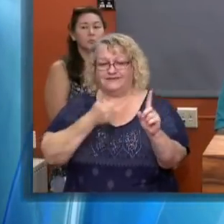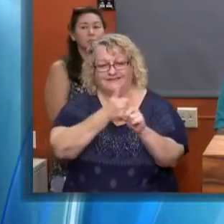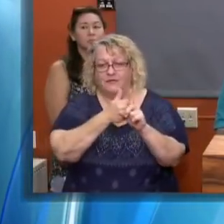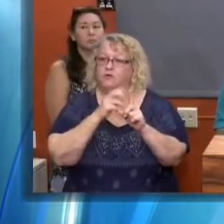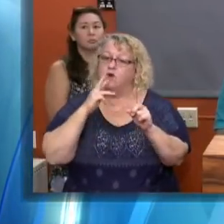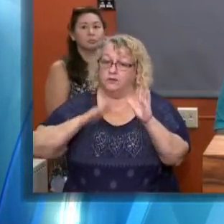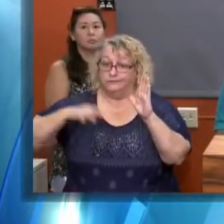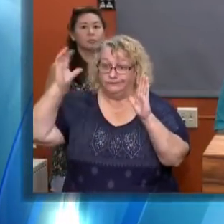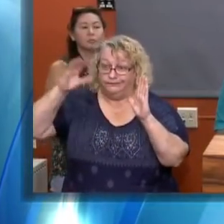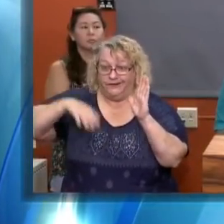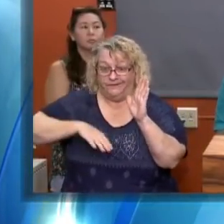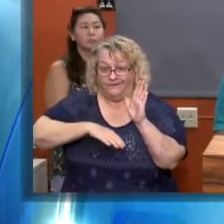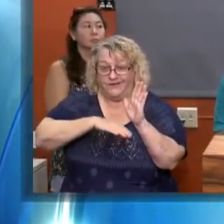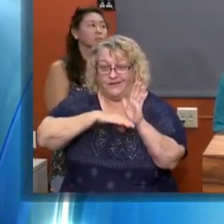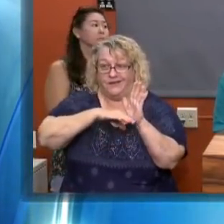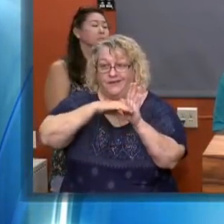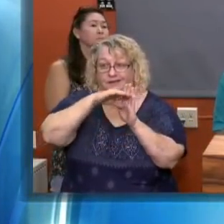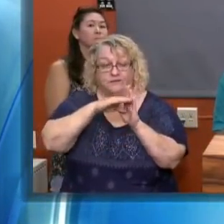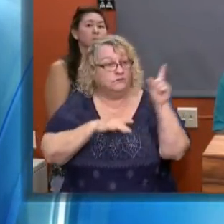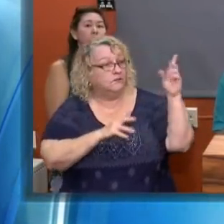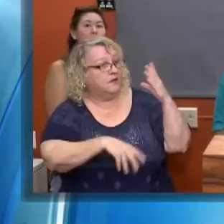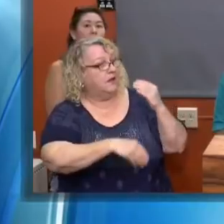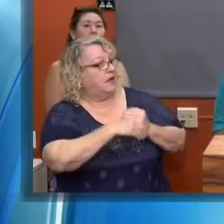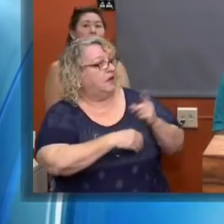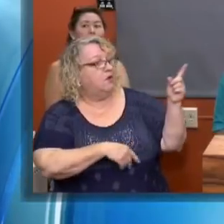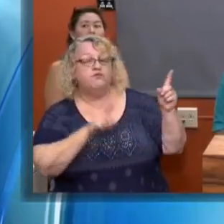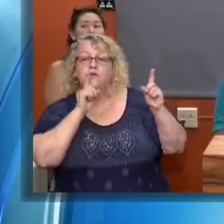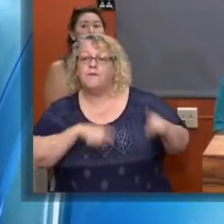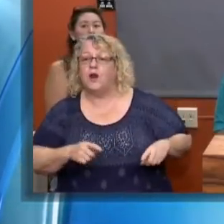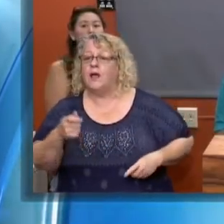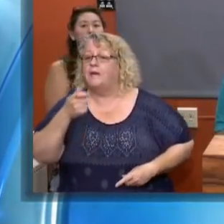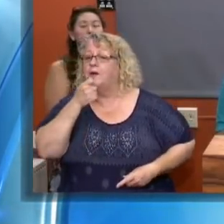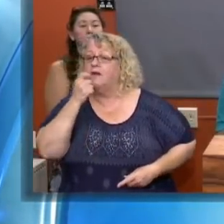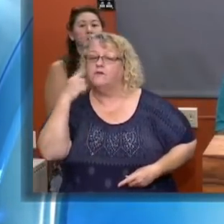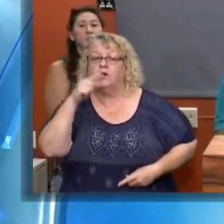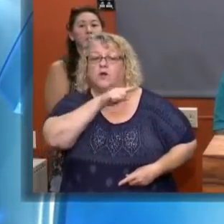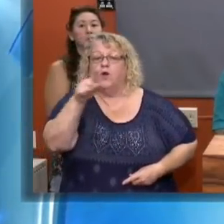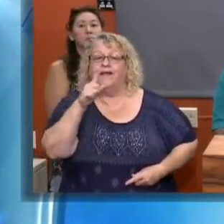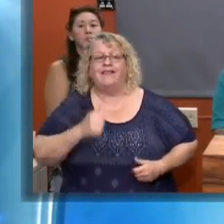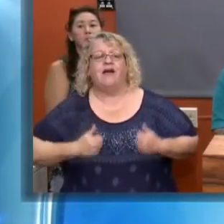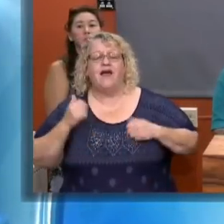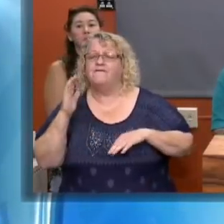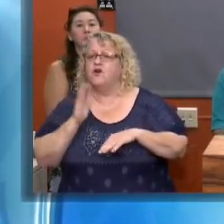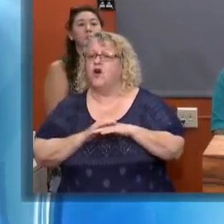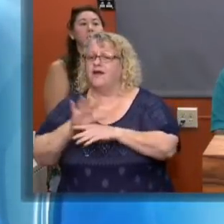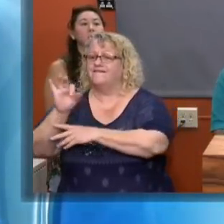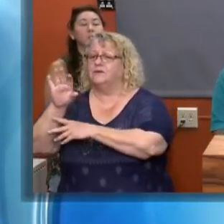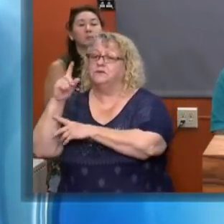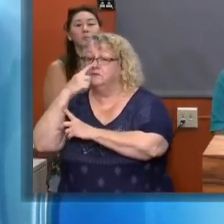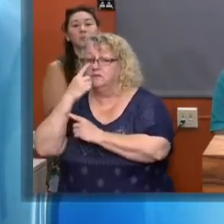STRUCTURE THAT WE CAN CONTROL ALLOW FOR CONTROLLED RELEASES DOWNSTREAM.